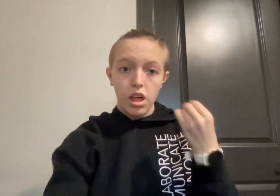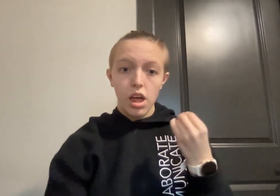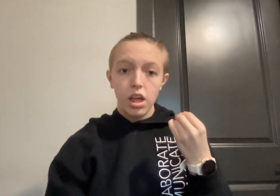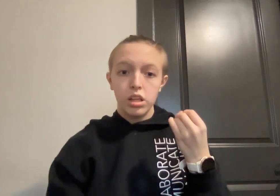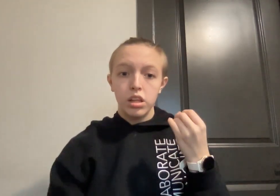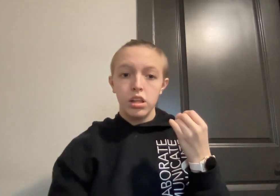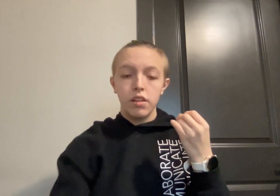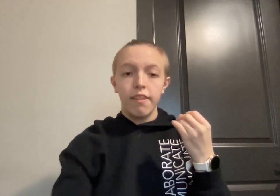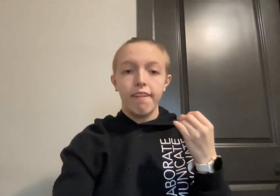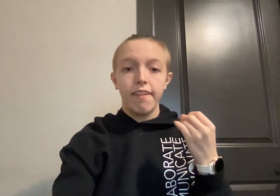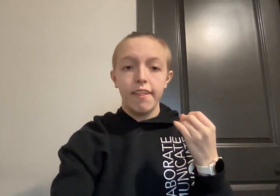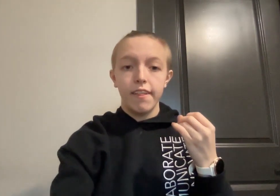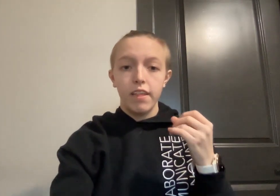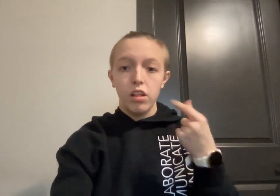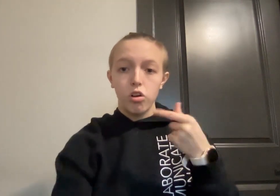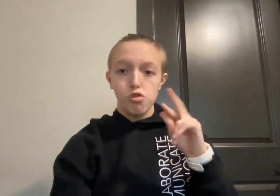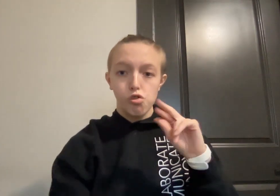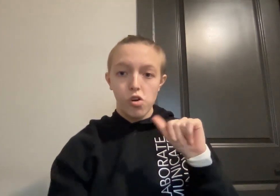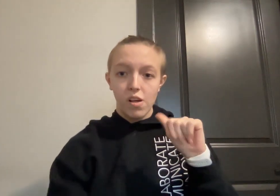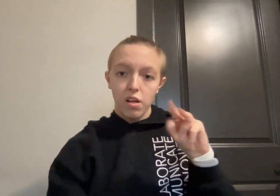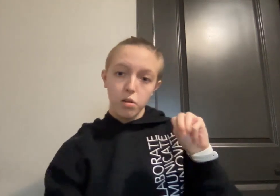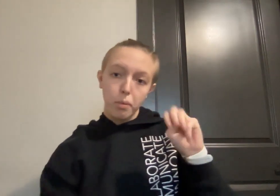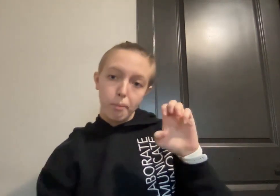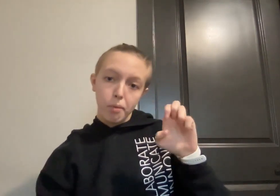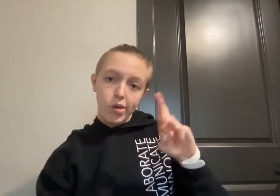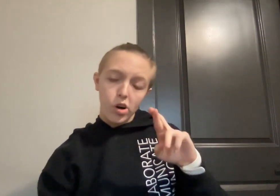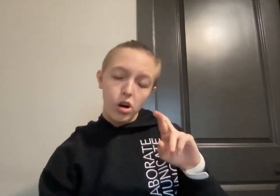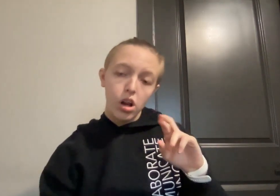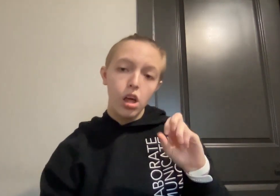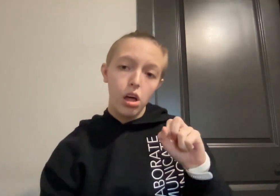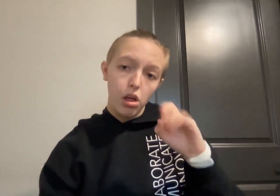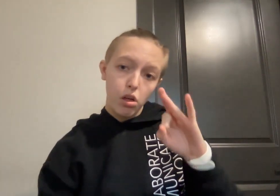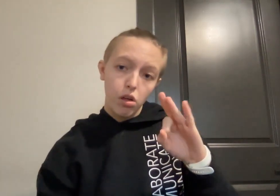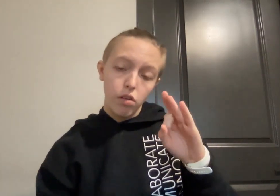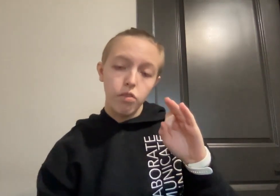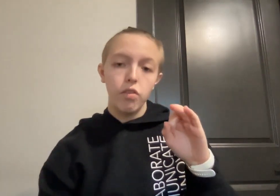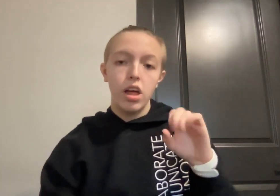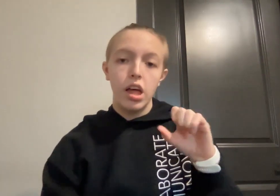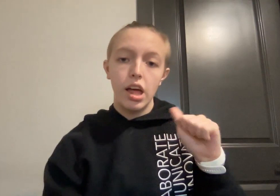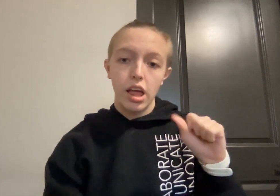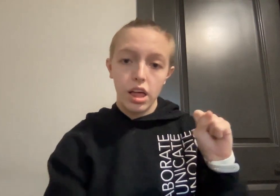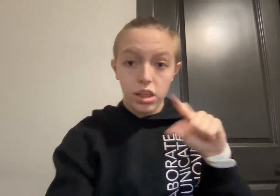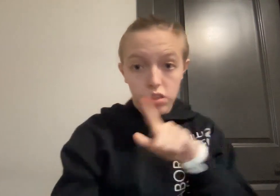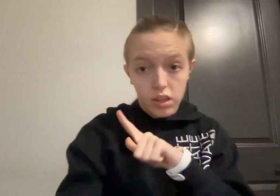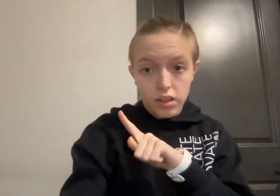and grammar structure